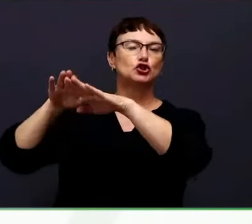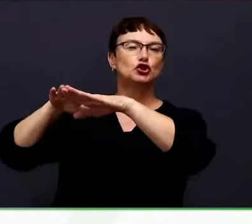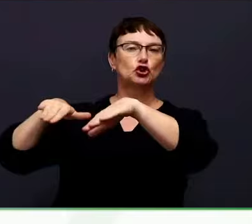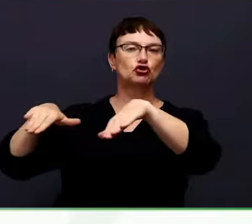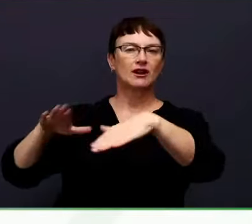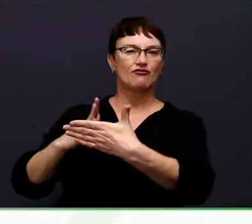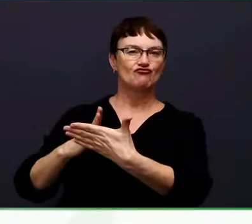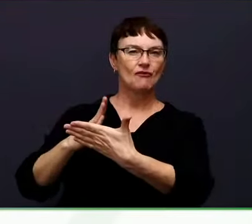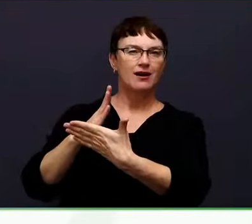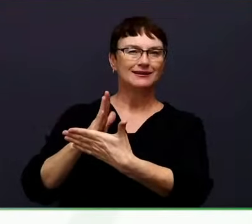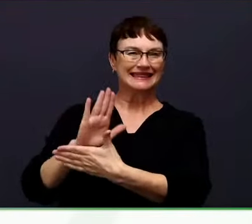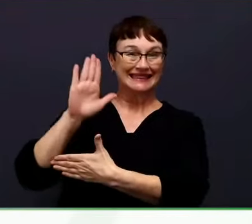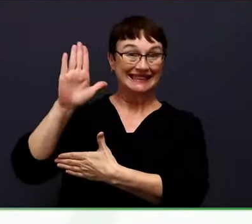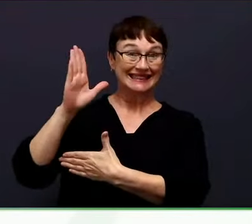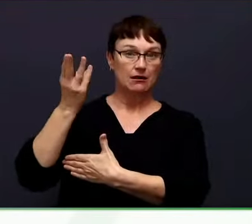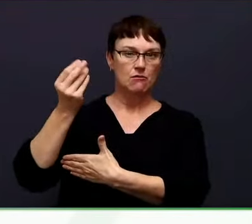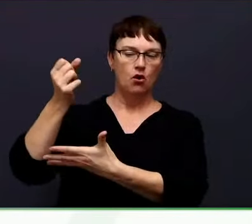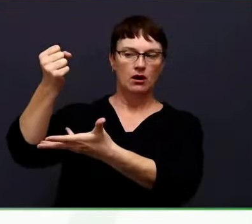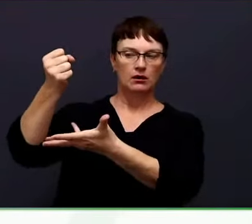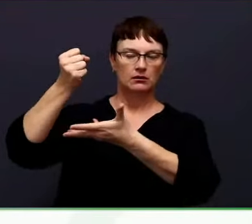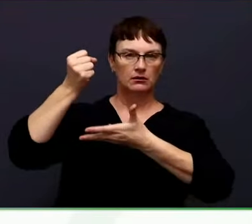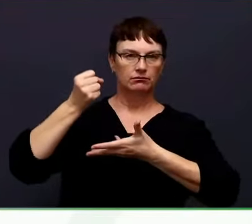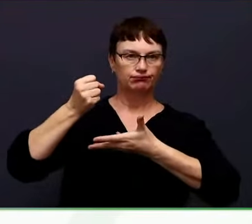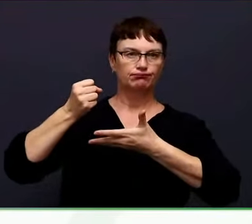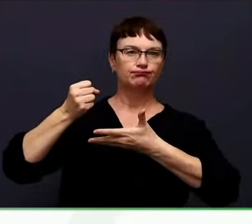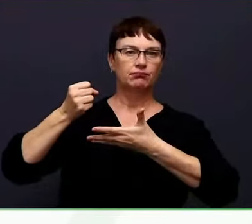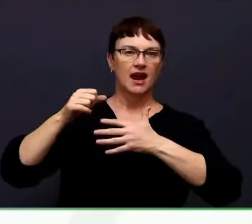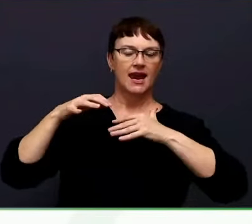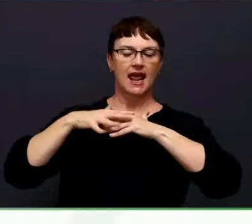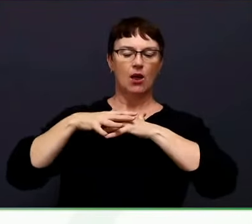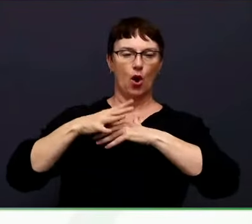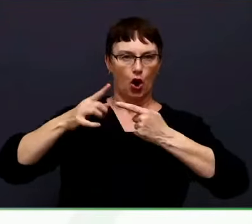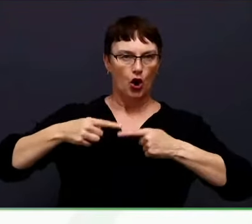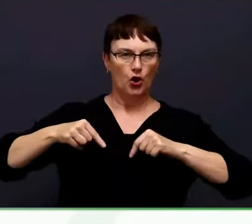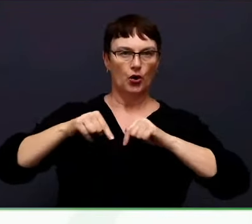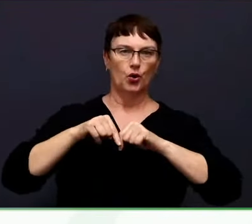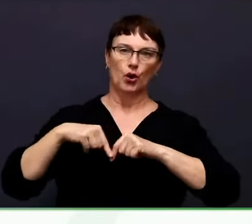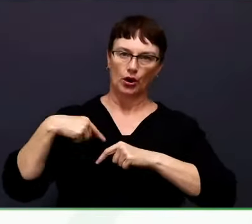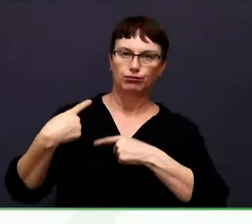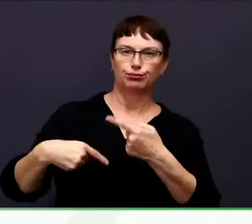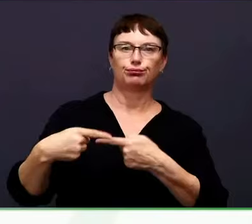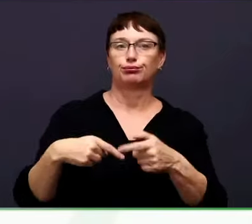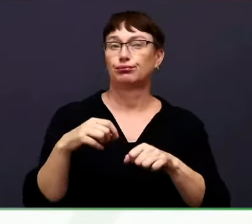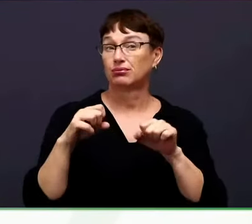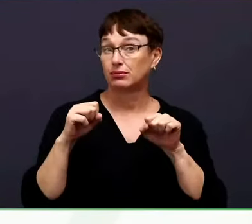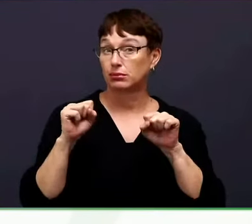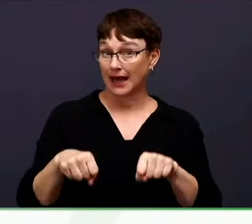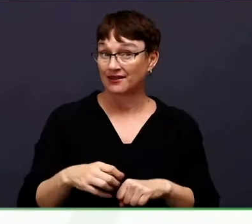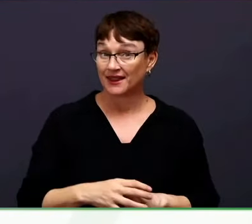So how the self advocacy group works, although the self advocacy